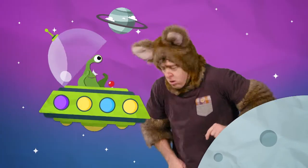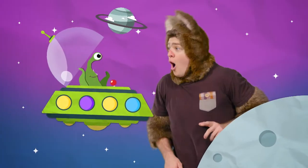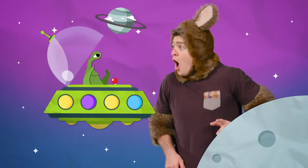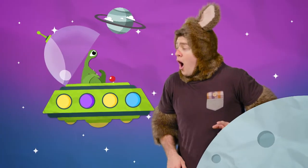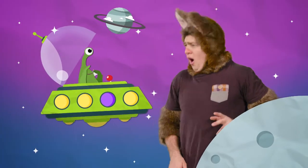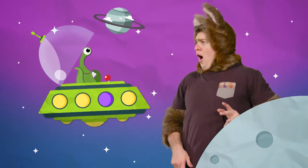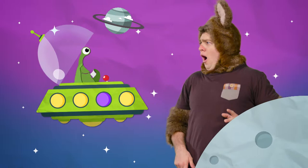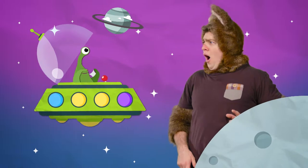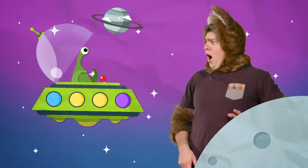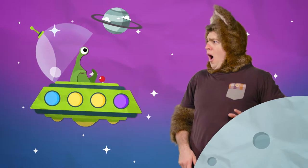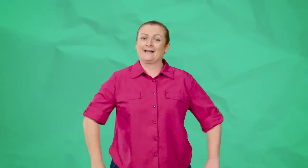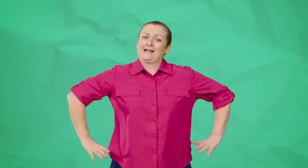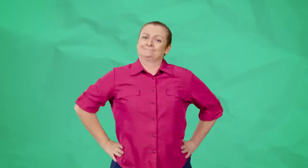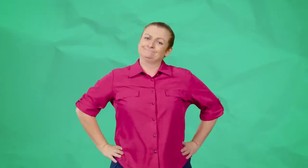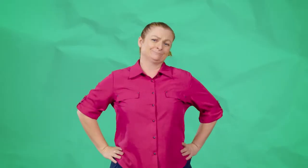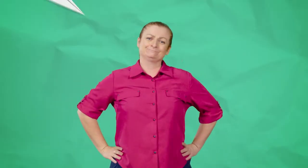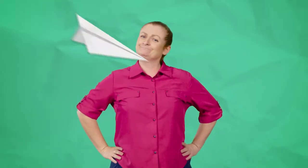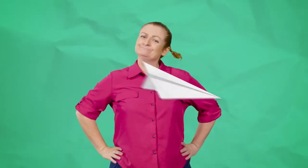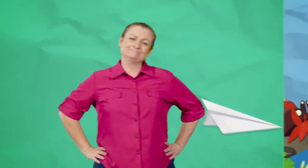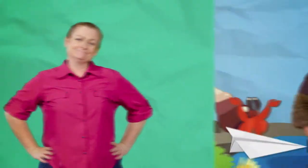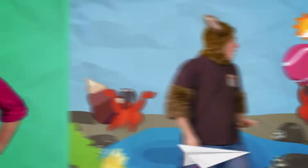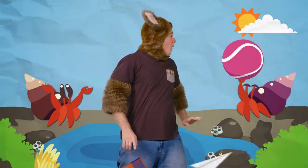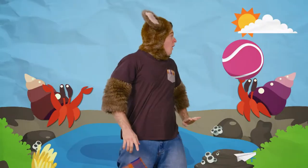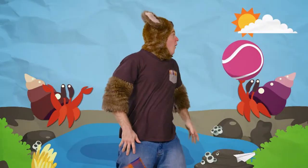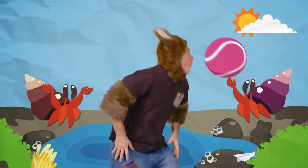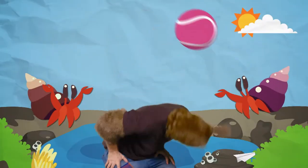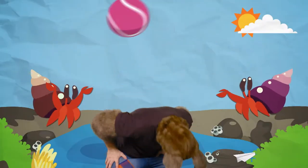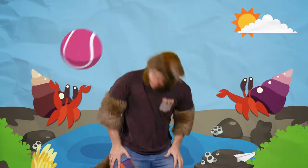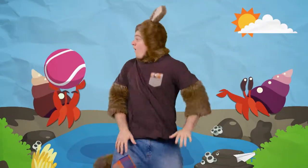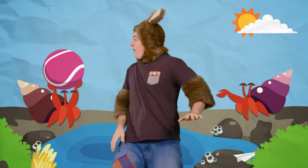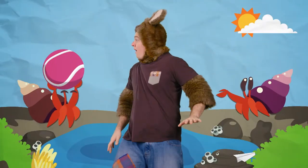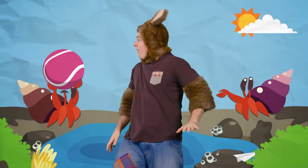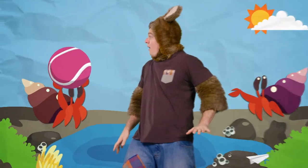Huh? Whoa! Hmm. Whoa!